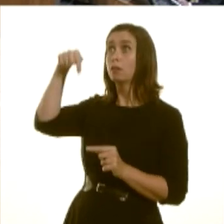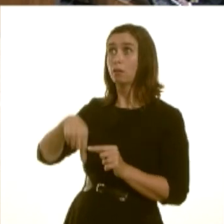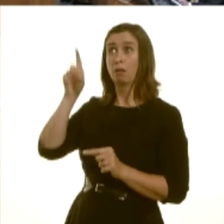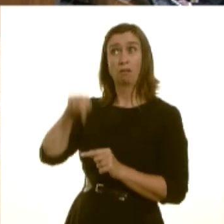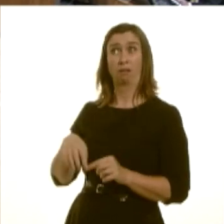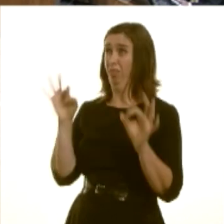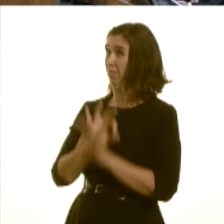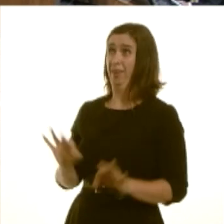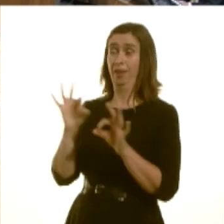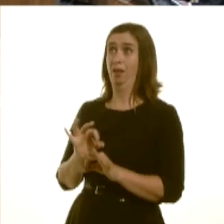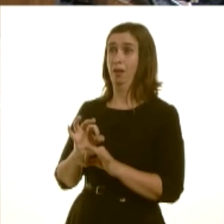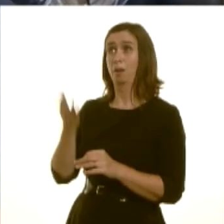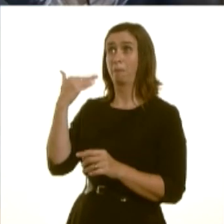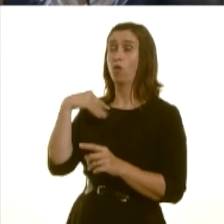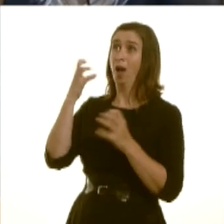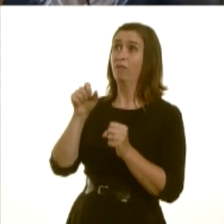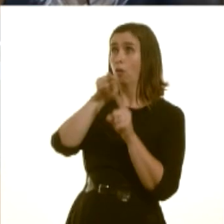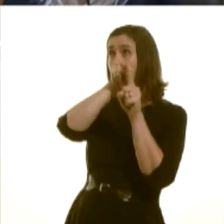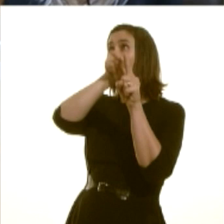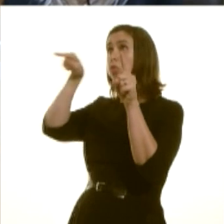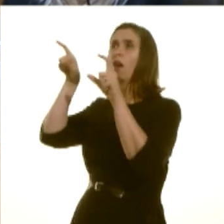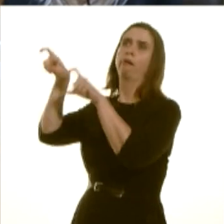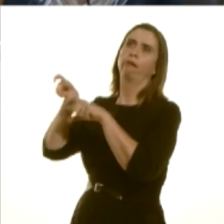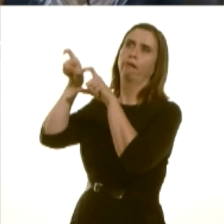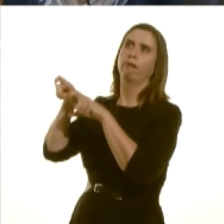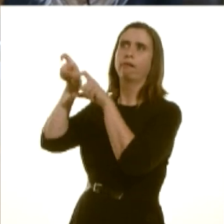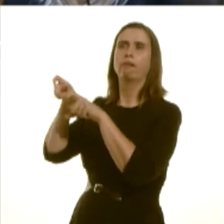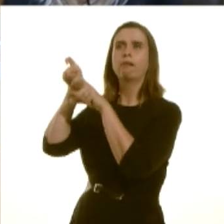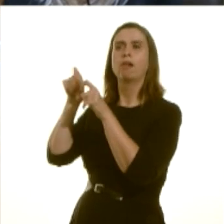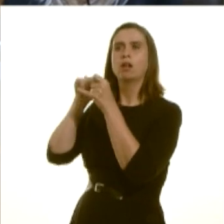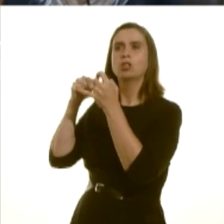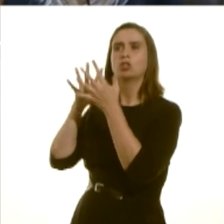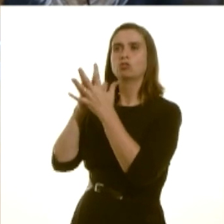layover—that is an airline term—or a lengthy stop, in Shrewsbury, and now we are in the